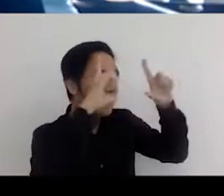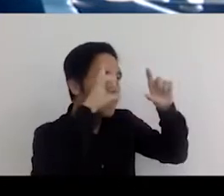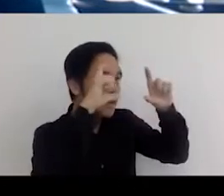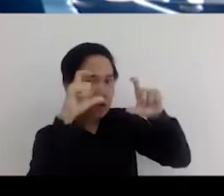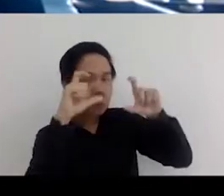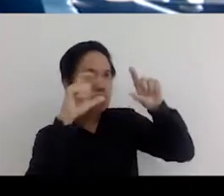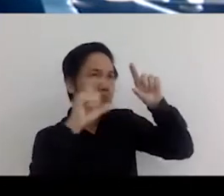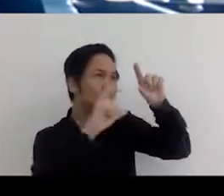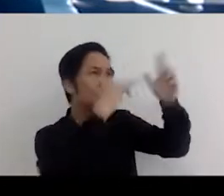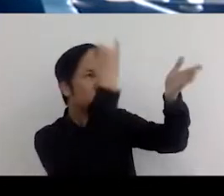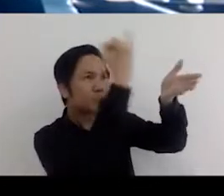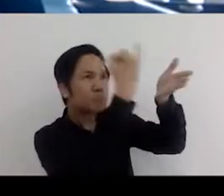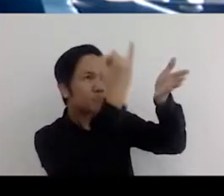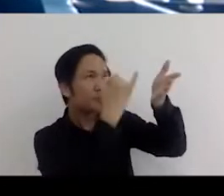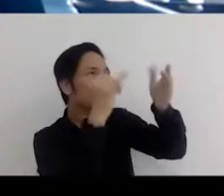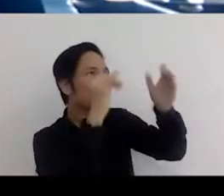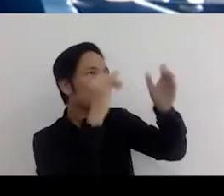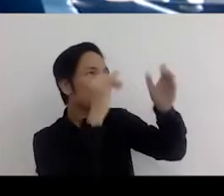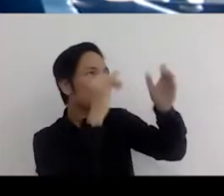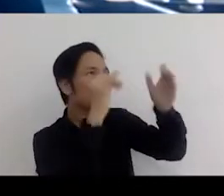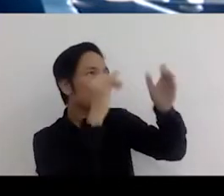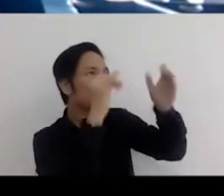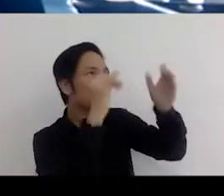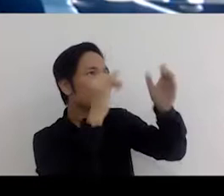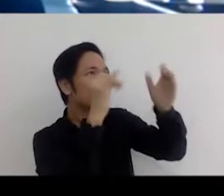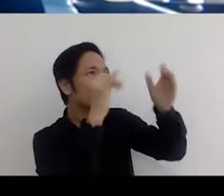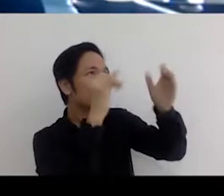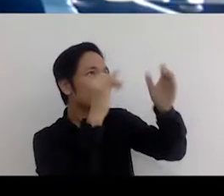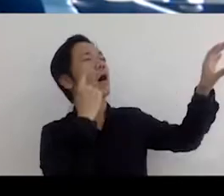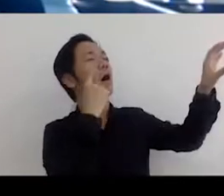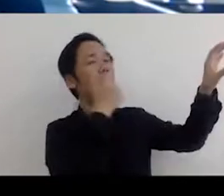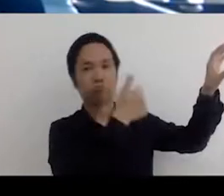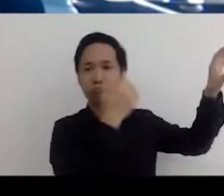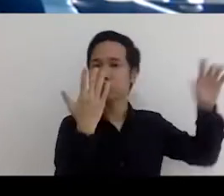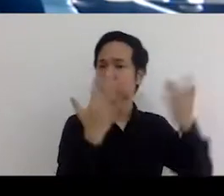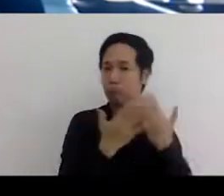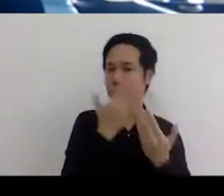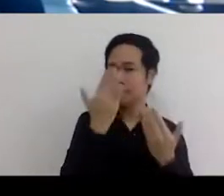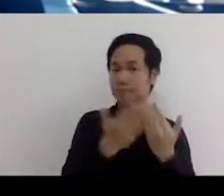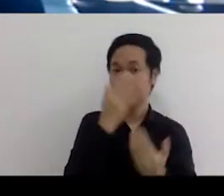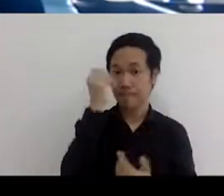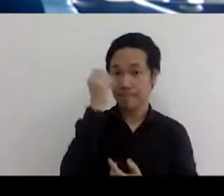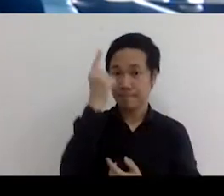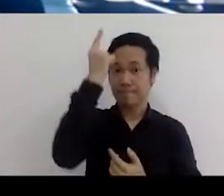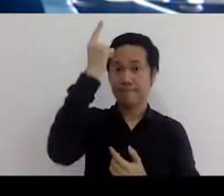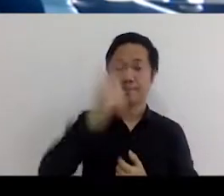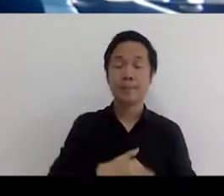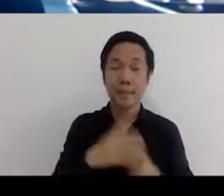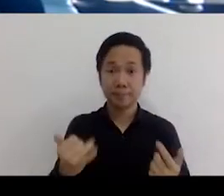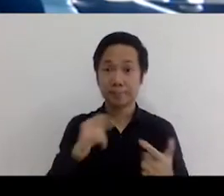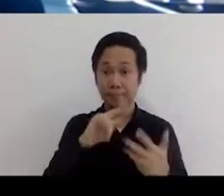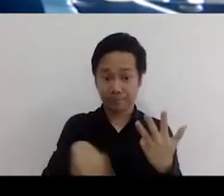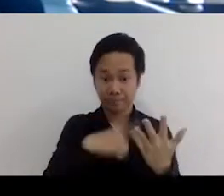as well as some guidelines on disability inclusive COVID-19 healthcare services.